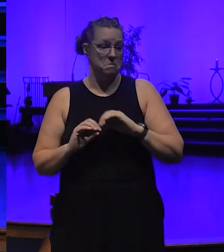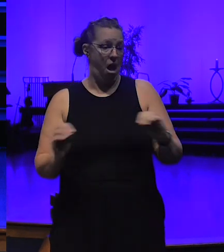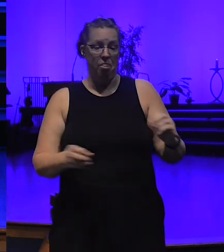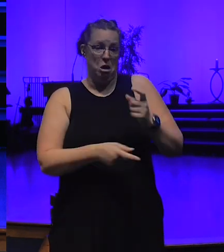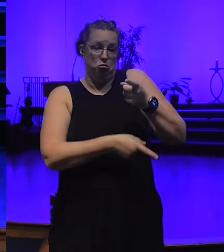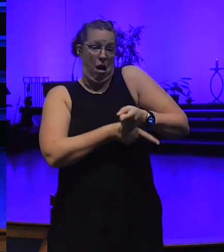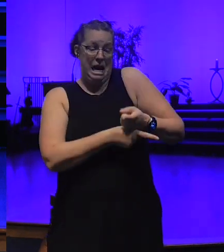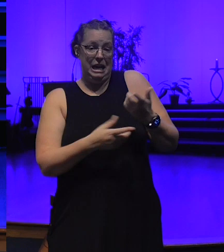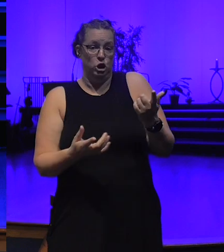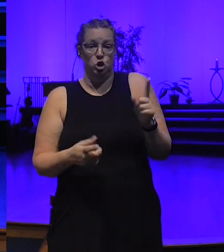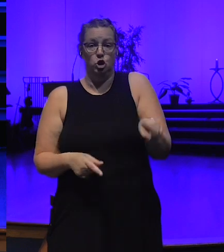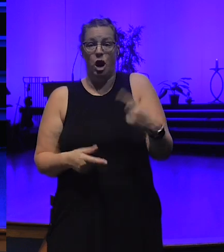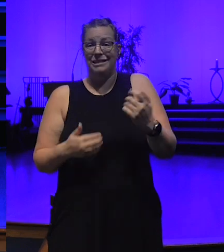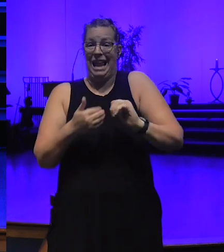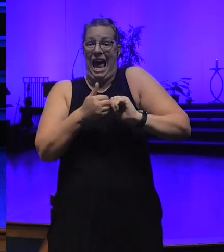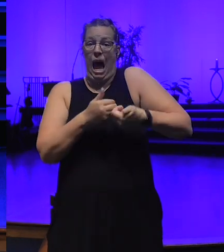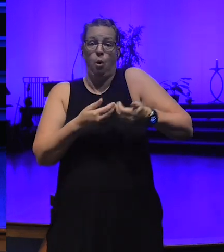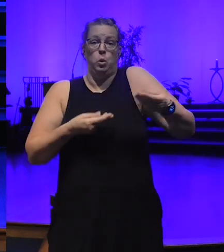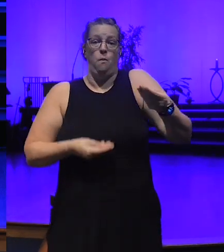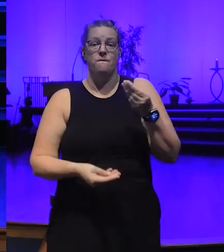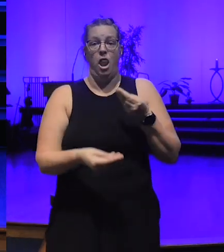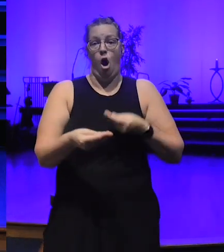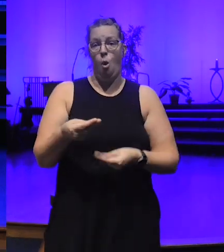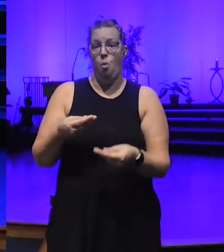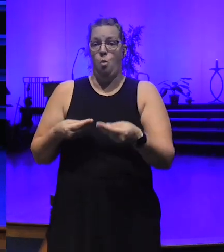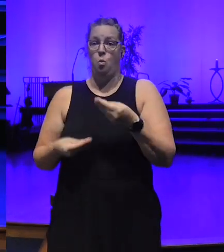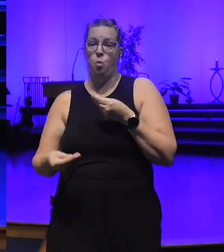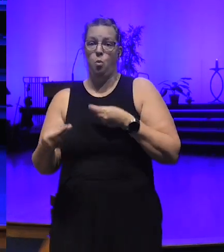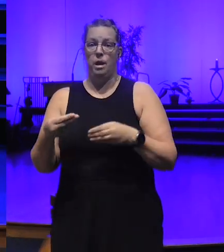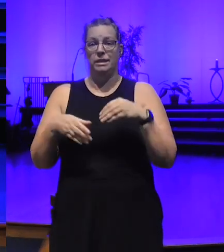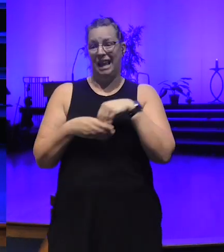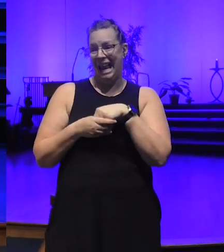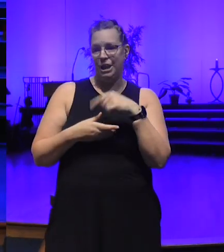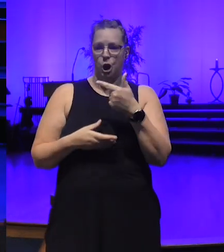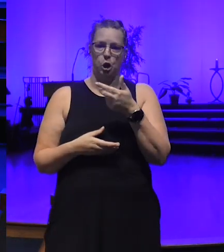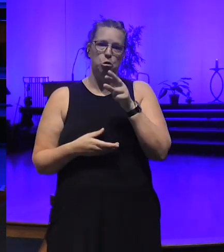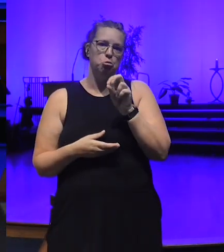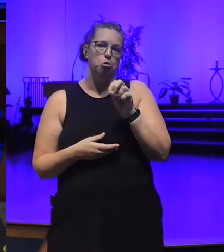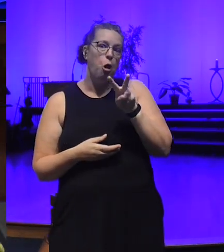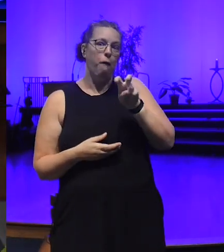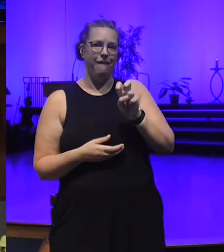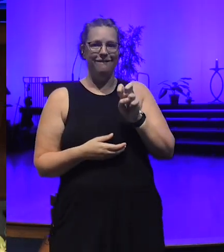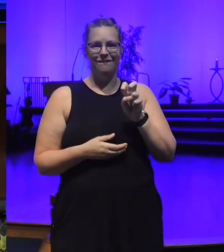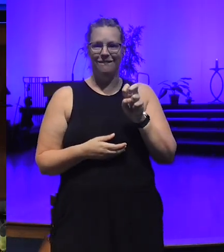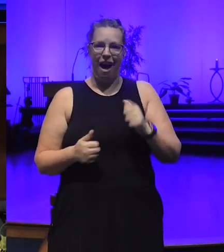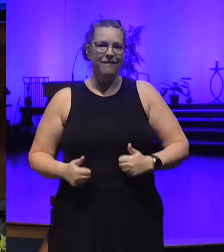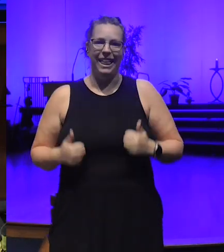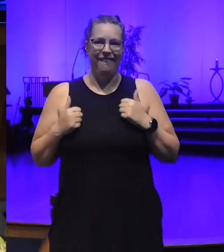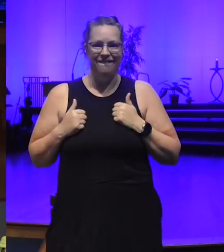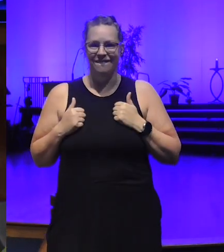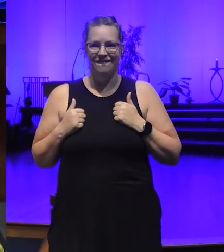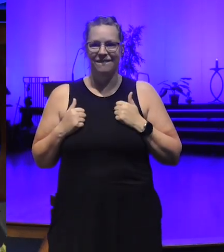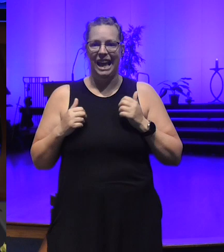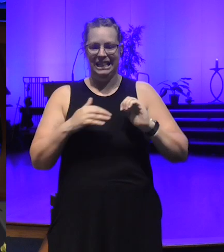it's how you flow it's how you get into your groove it's how you relate with the present